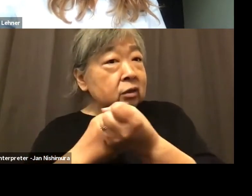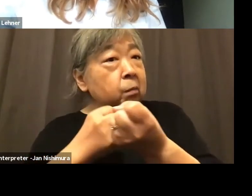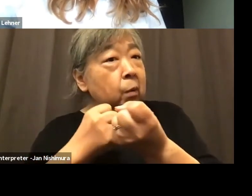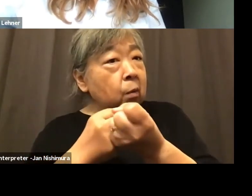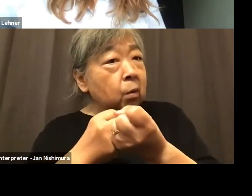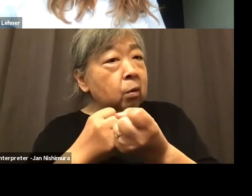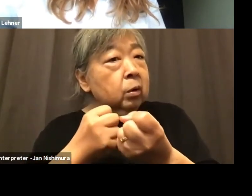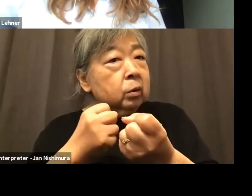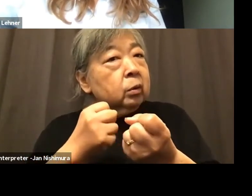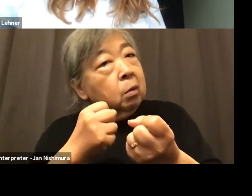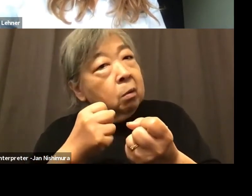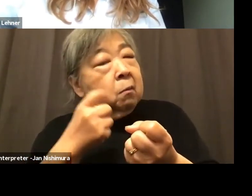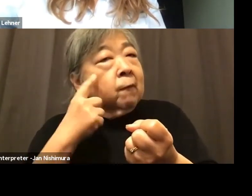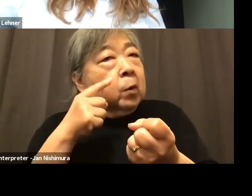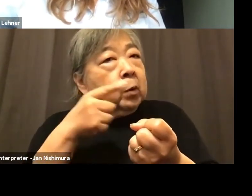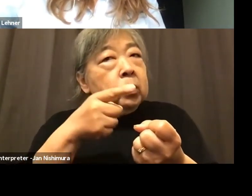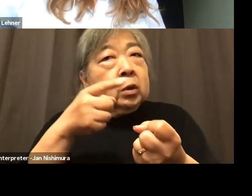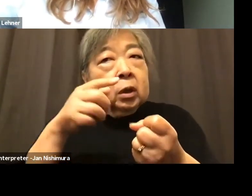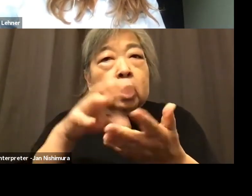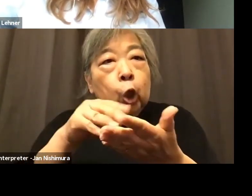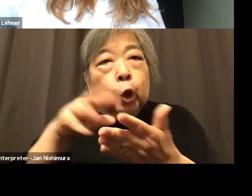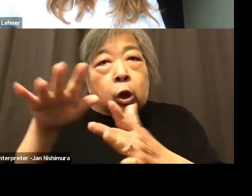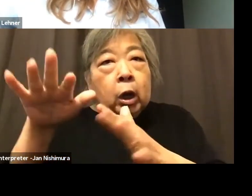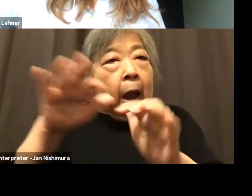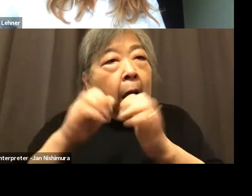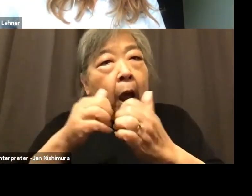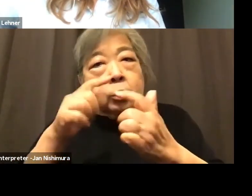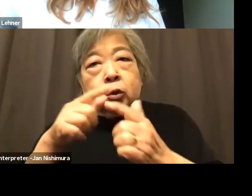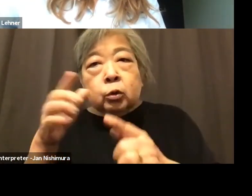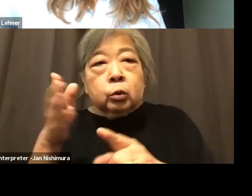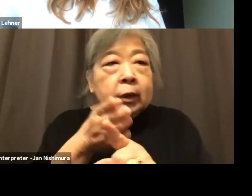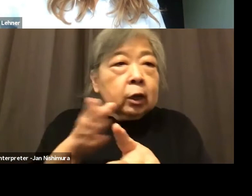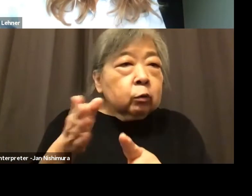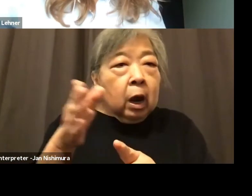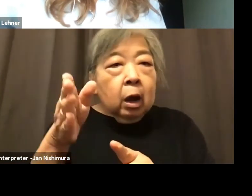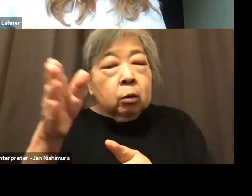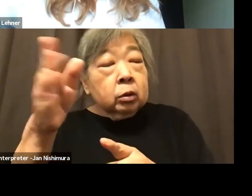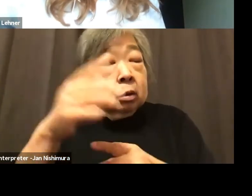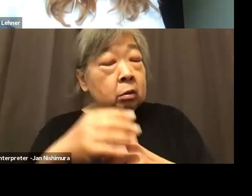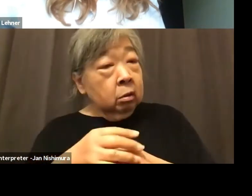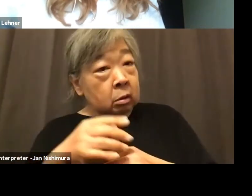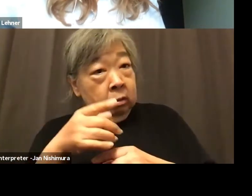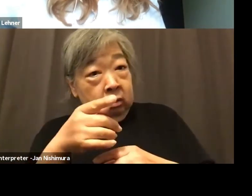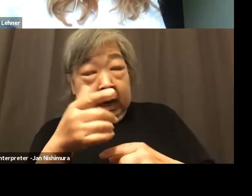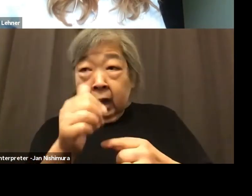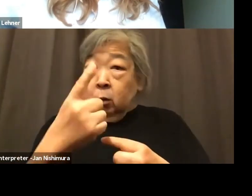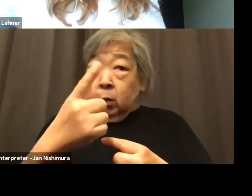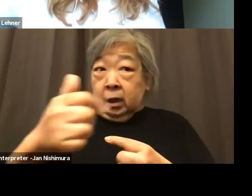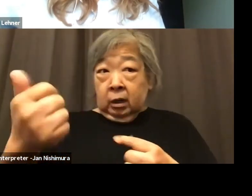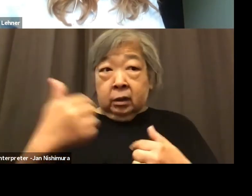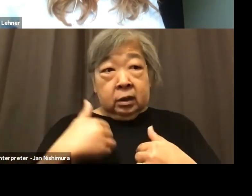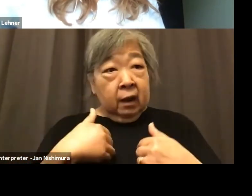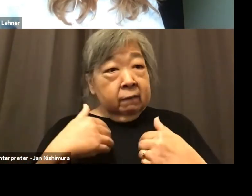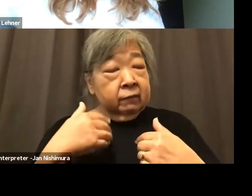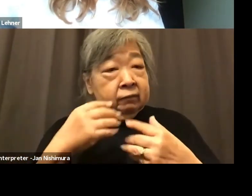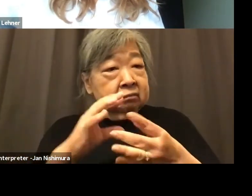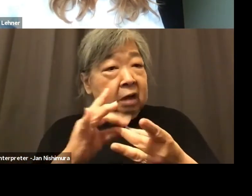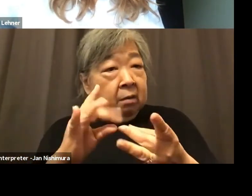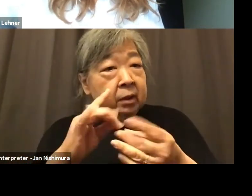Does anybody else have any comment about disability organizations you encountered or services